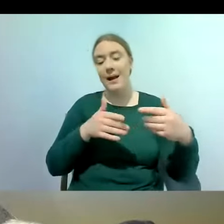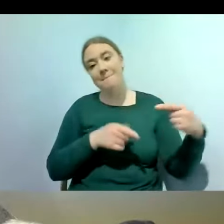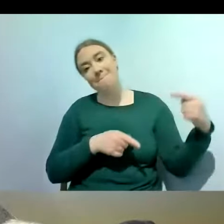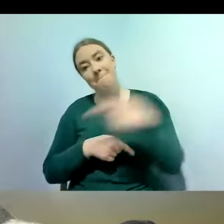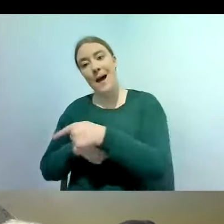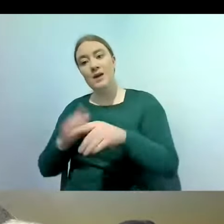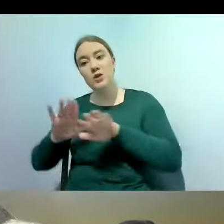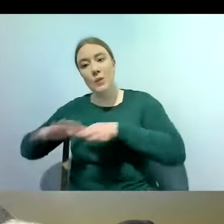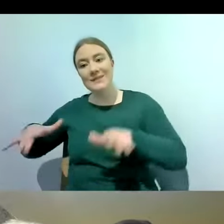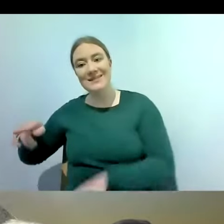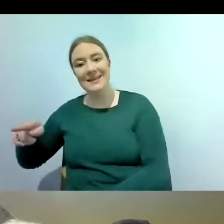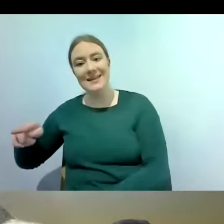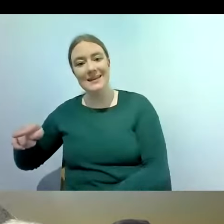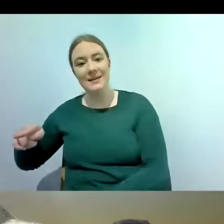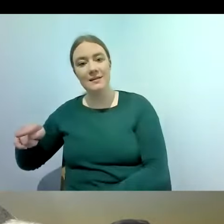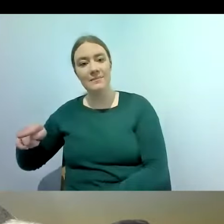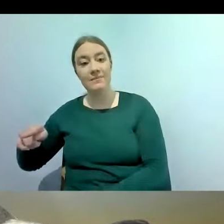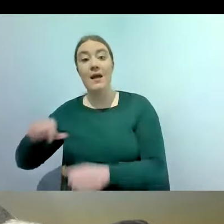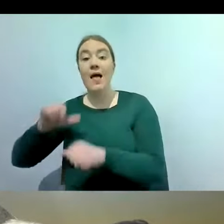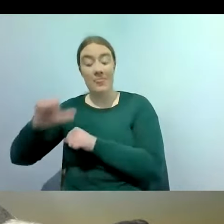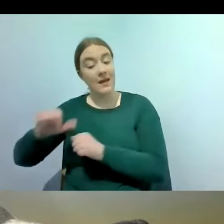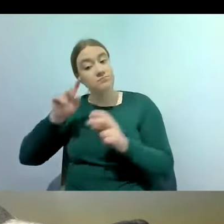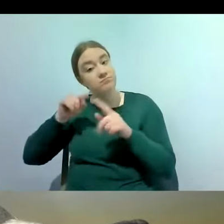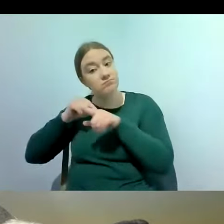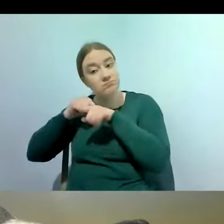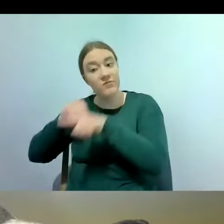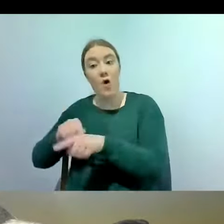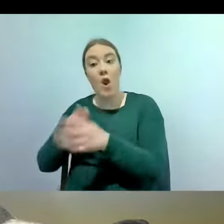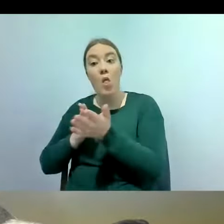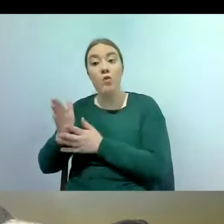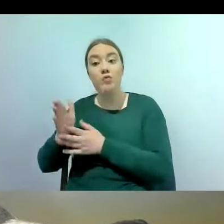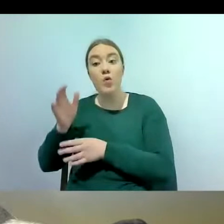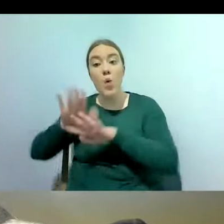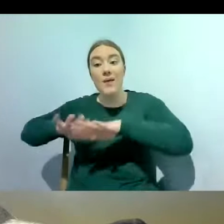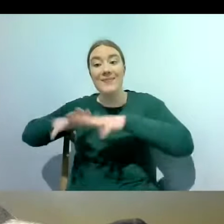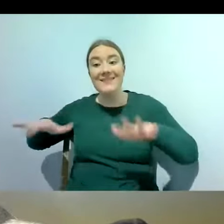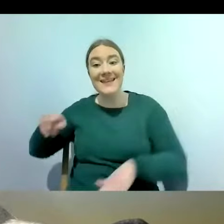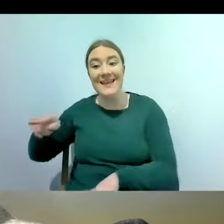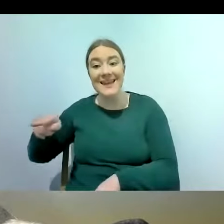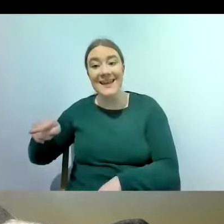we can then look at marine movements and through looking at returning fish because